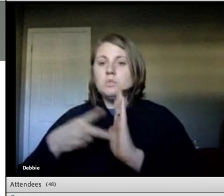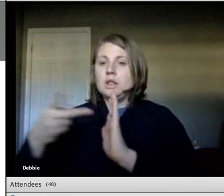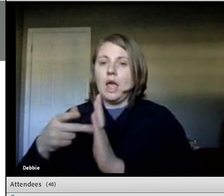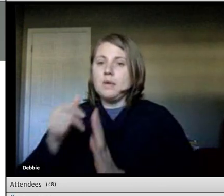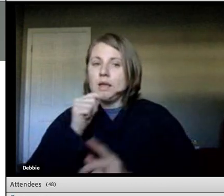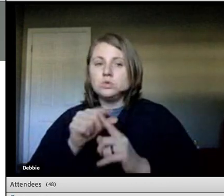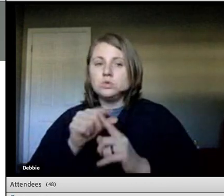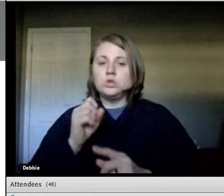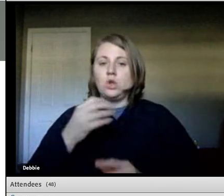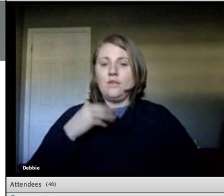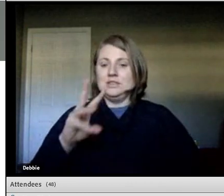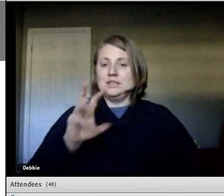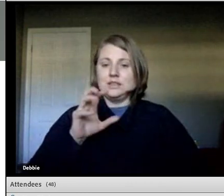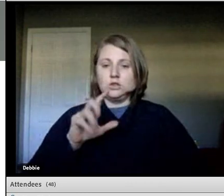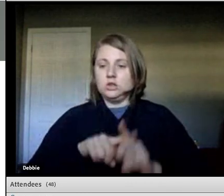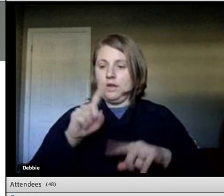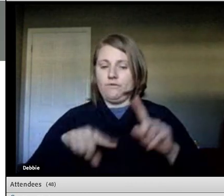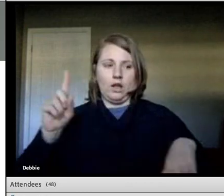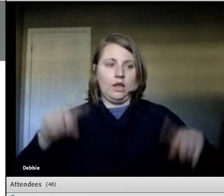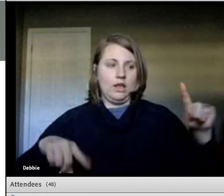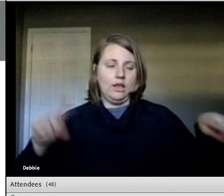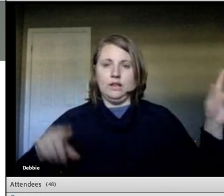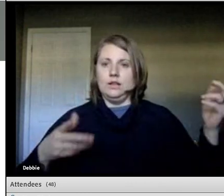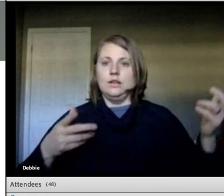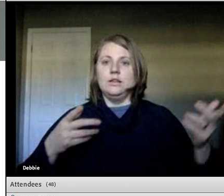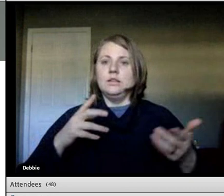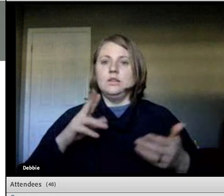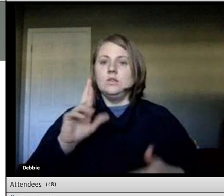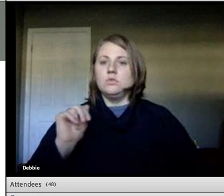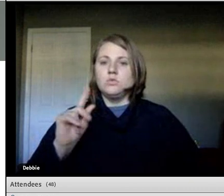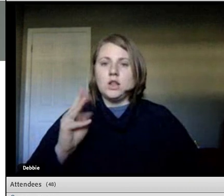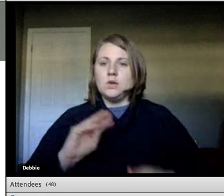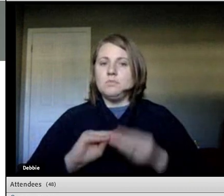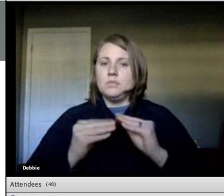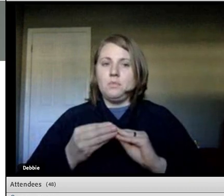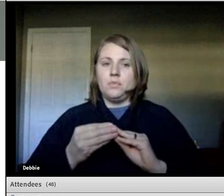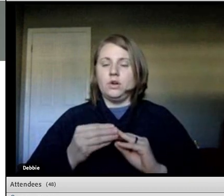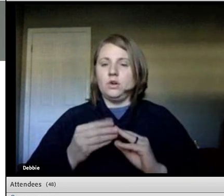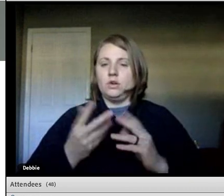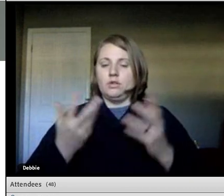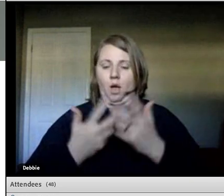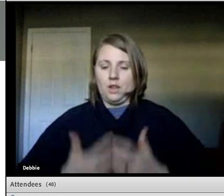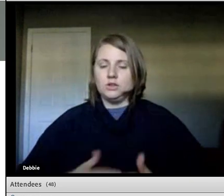I have 600 random number combinations as passwords, so how do you keep that?